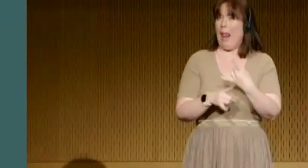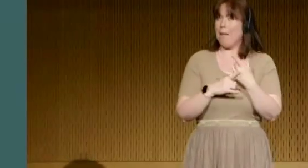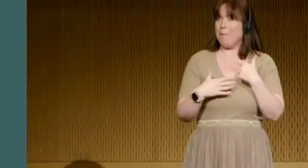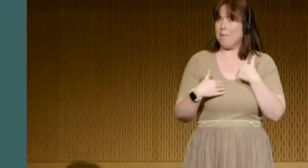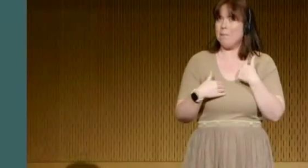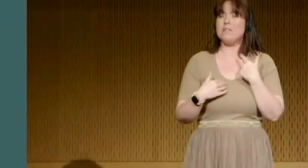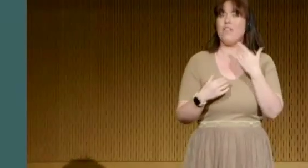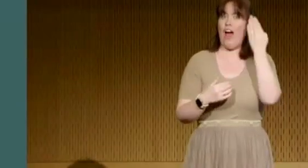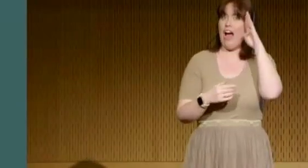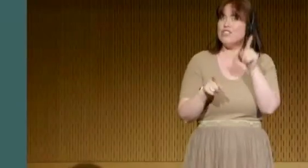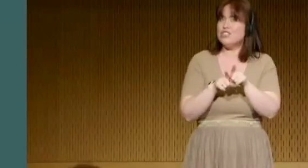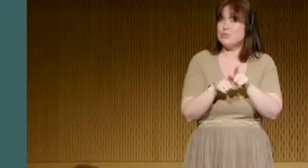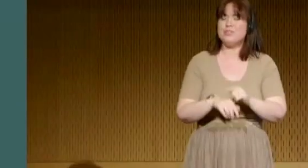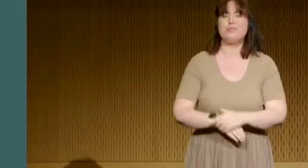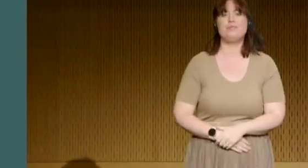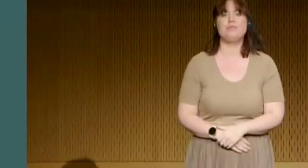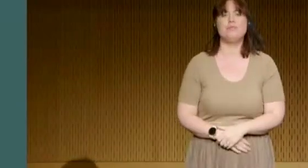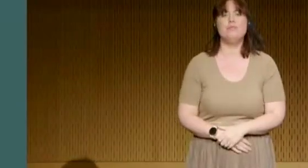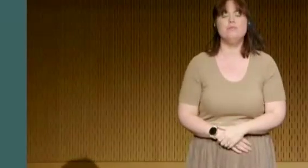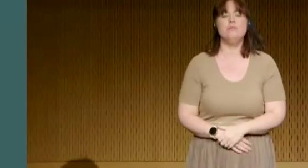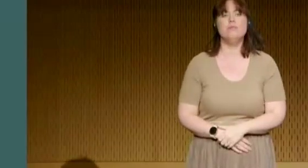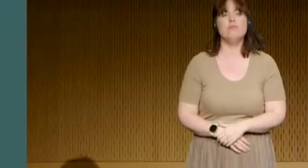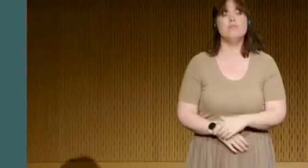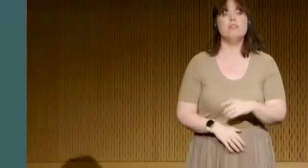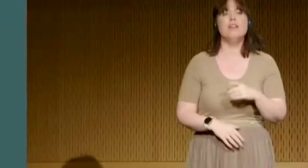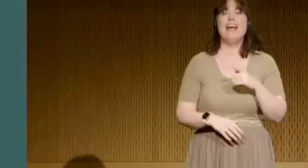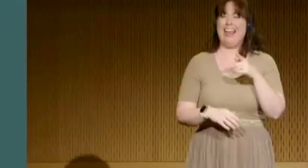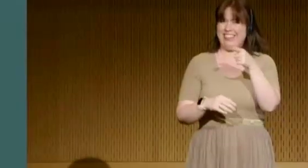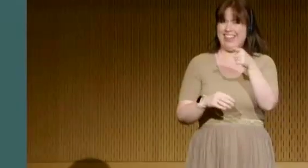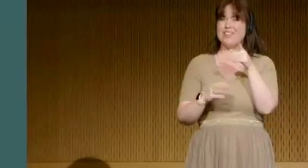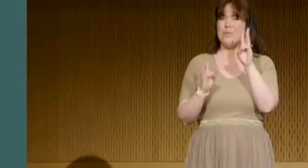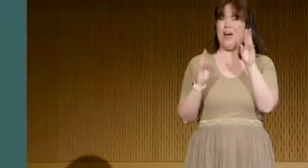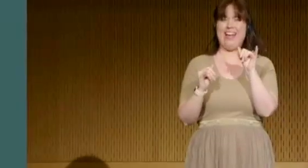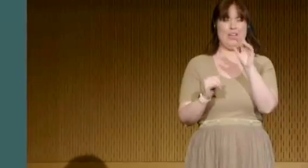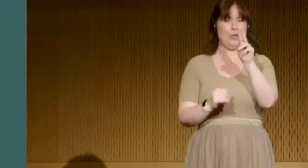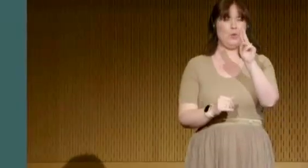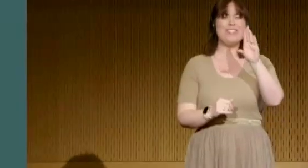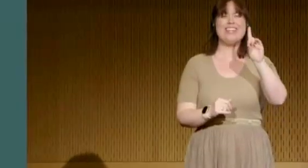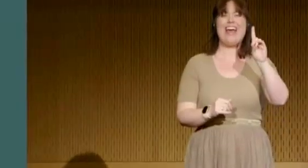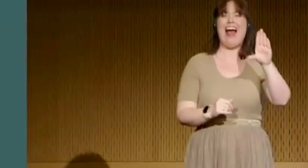it has helped everybody. And I guess that comes back to the whole UDL idea of, you know, we're